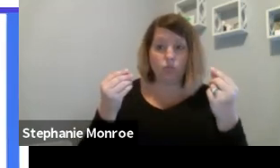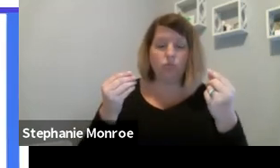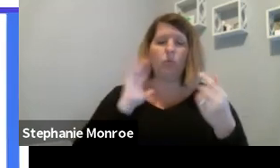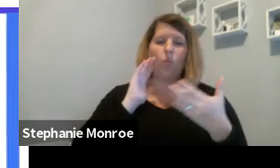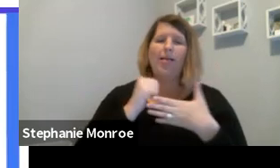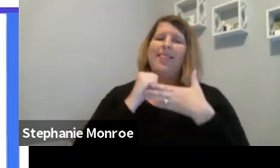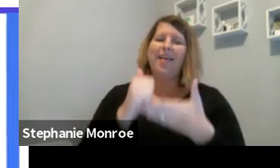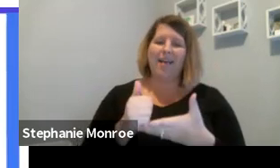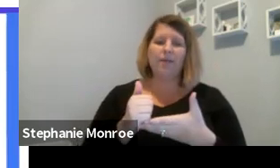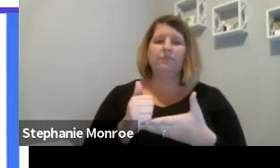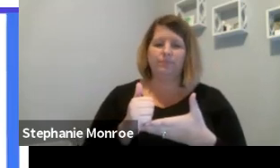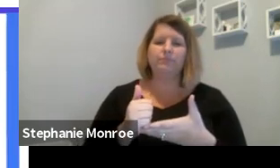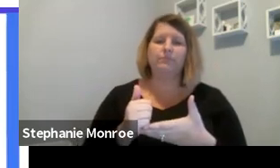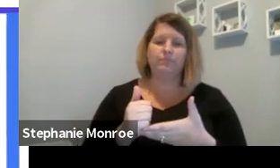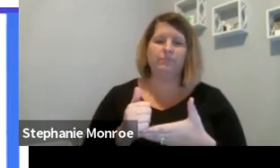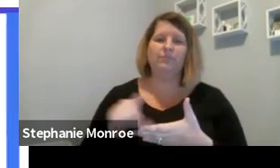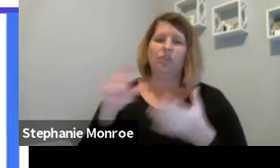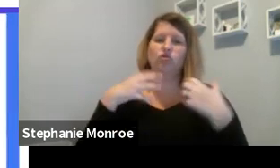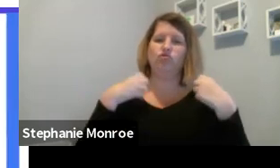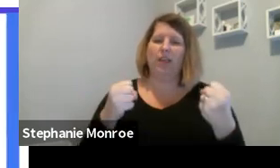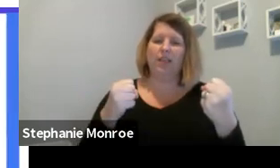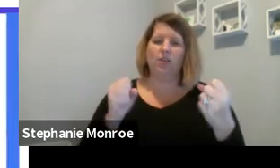strengthen the relationship with the victim.